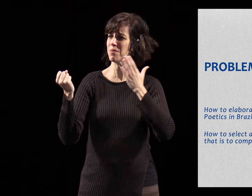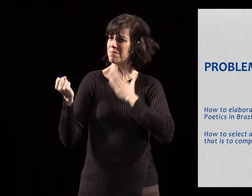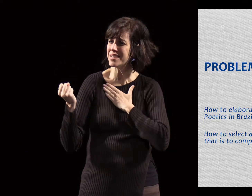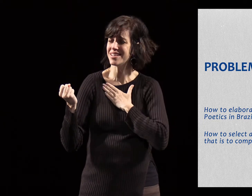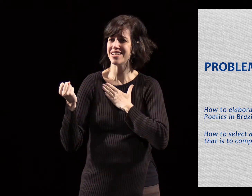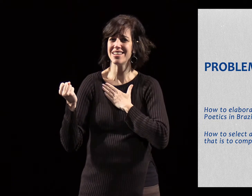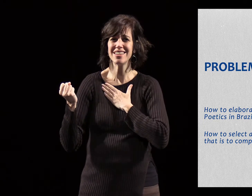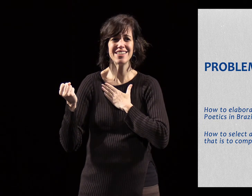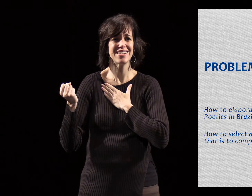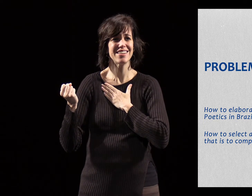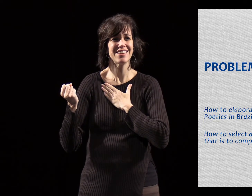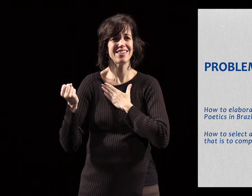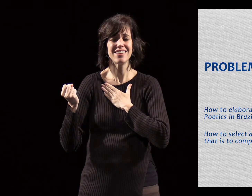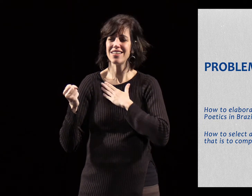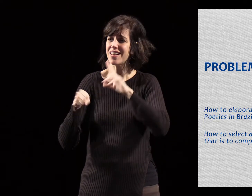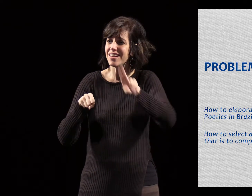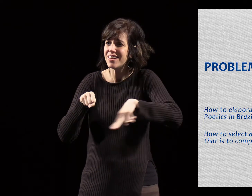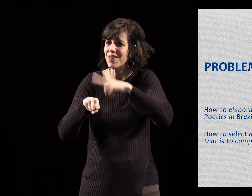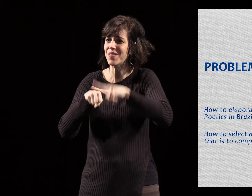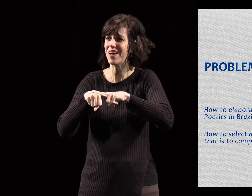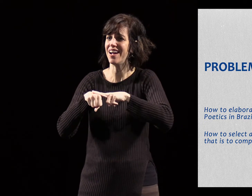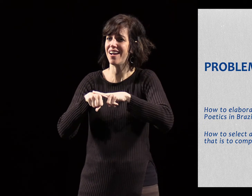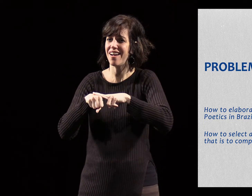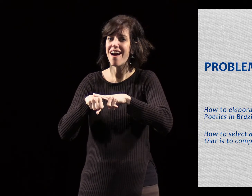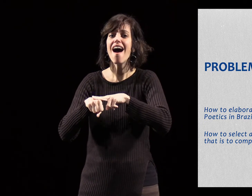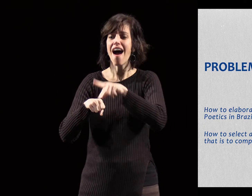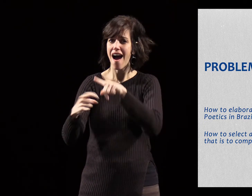My language, my signs they're specific to me.